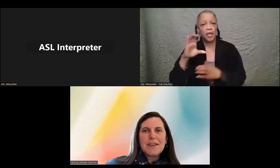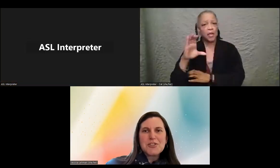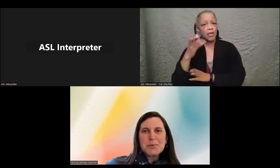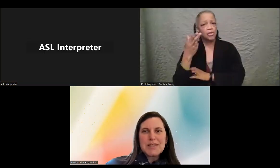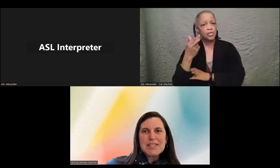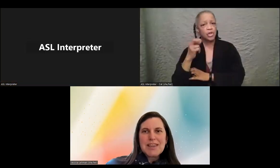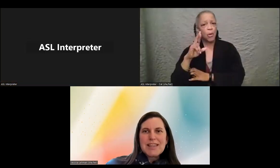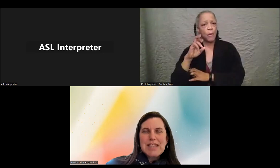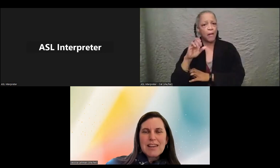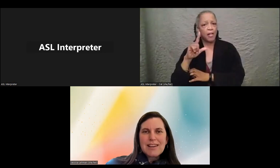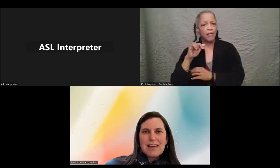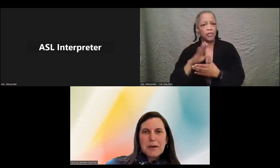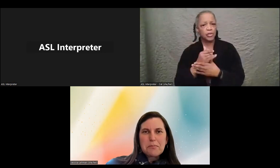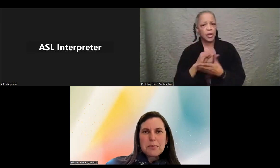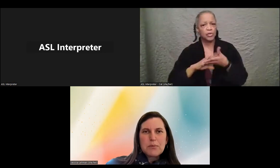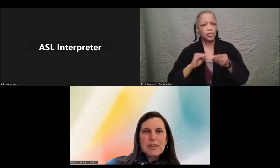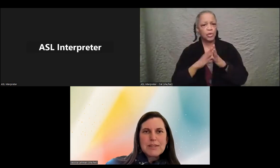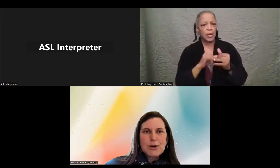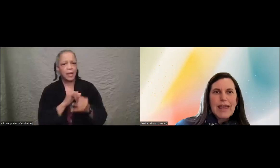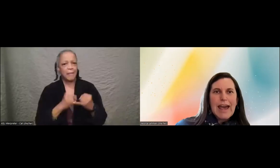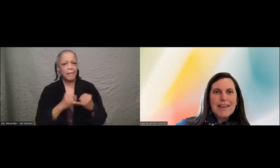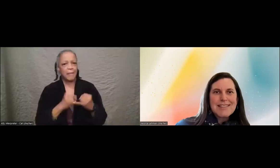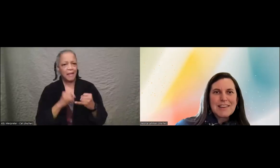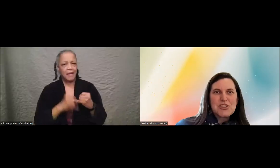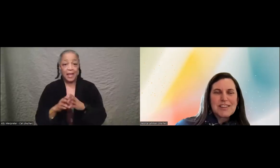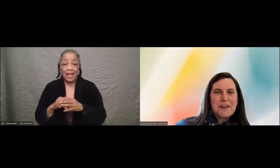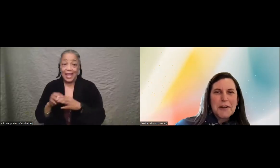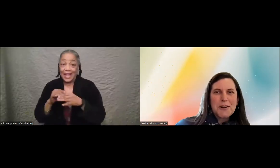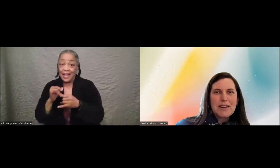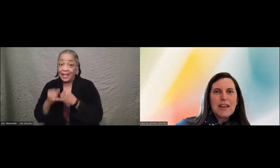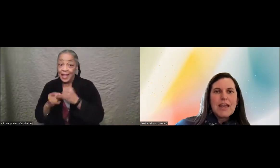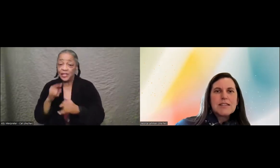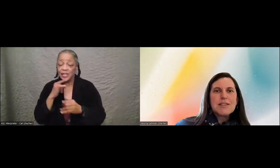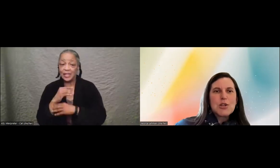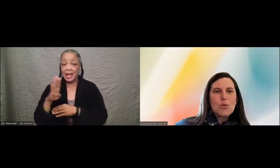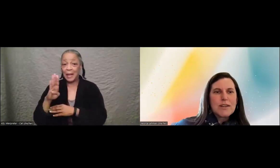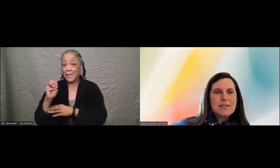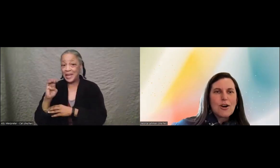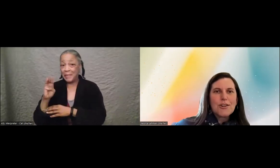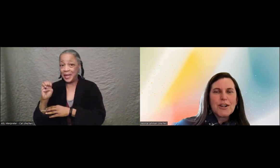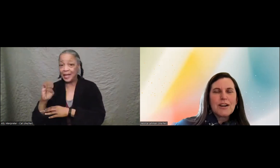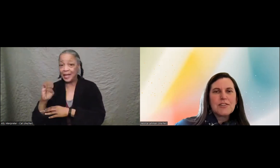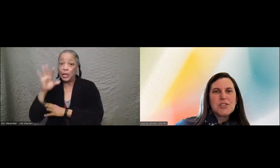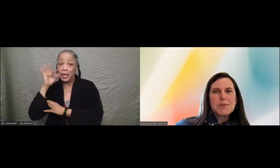At the end, she was saying that BB was her cat, she did not know what the caller but